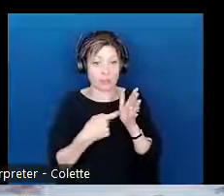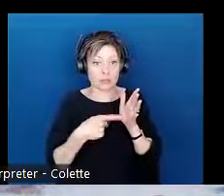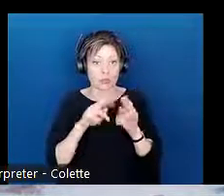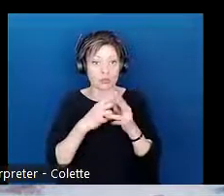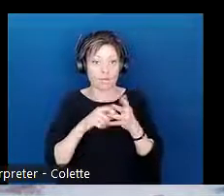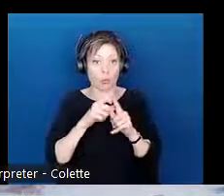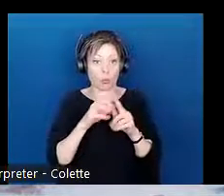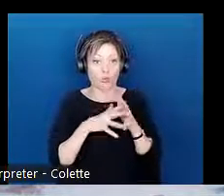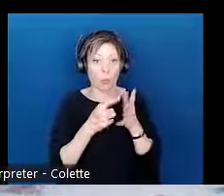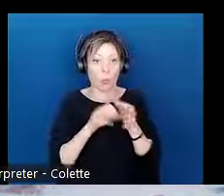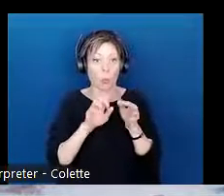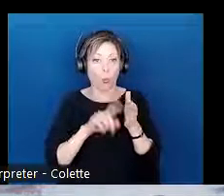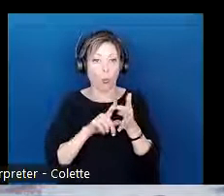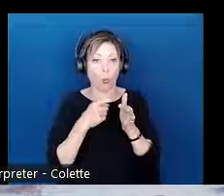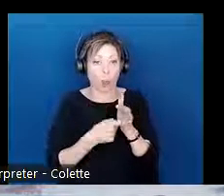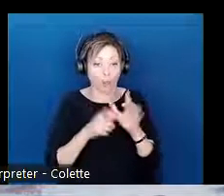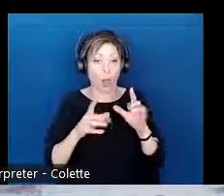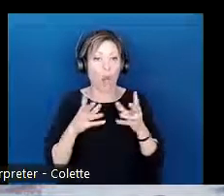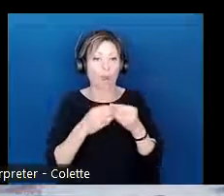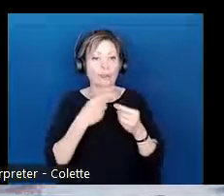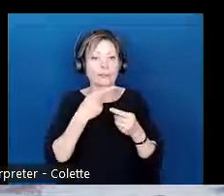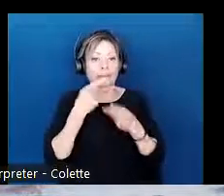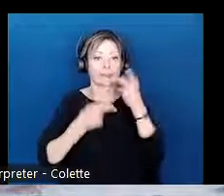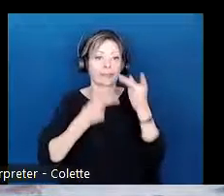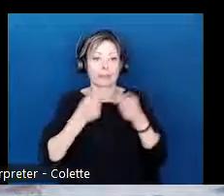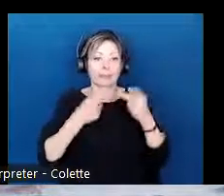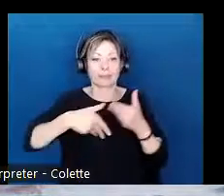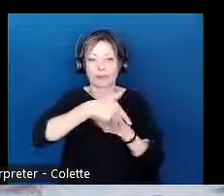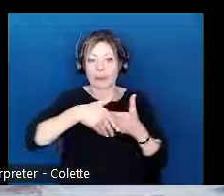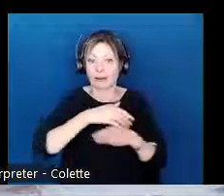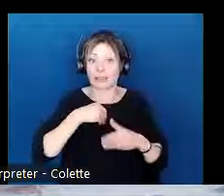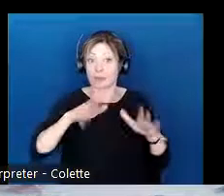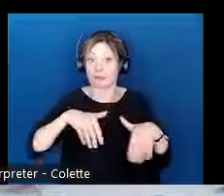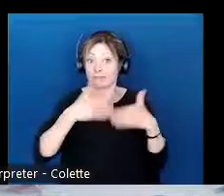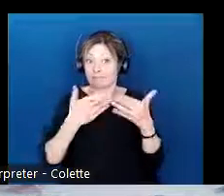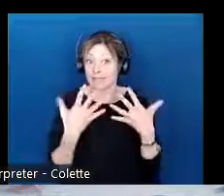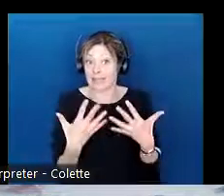just bring that up now and hopefully you will be able to see and hear it